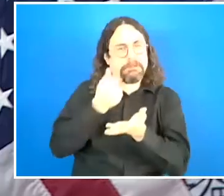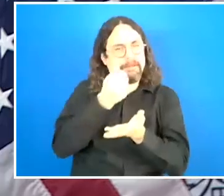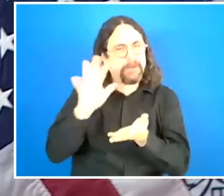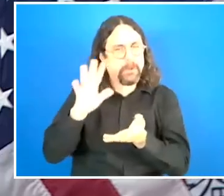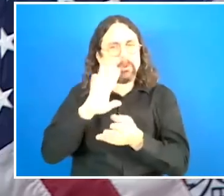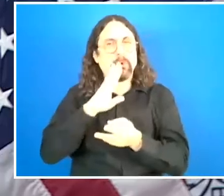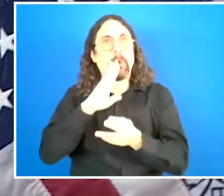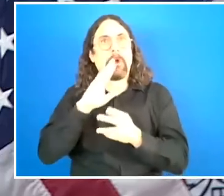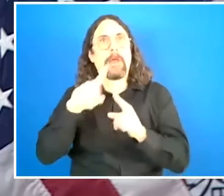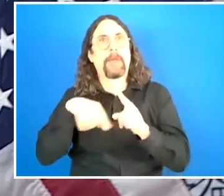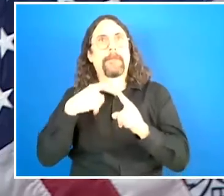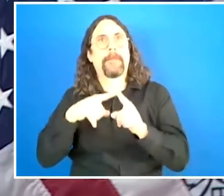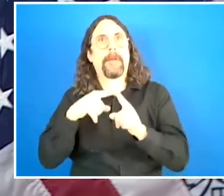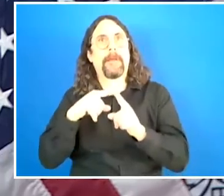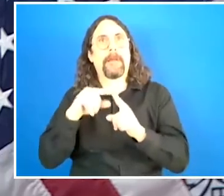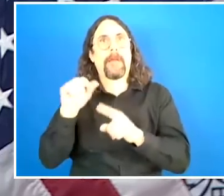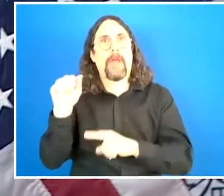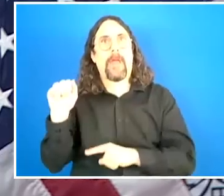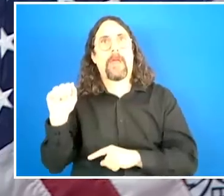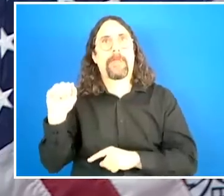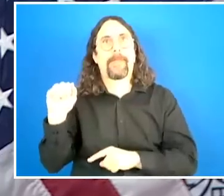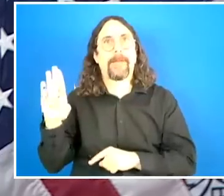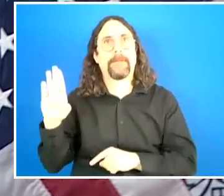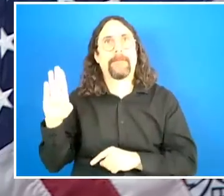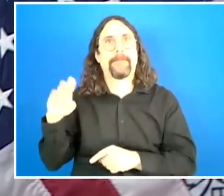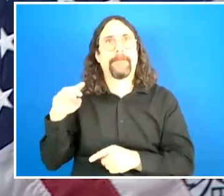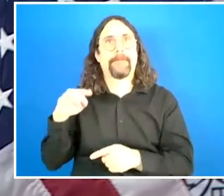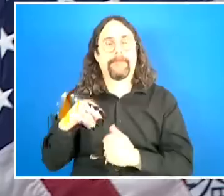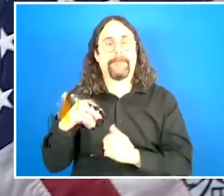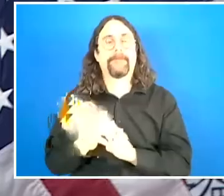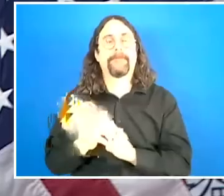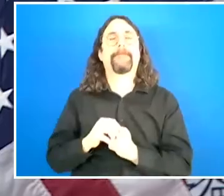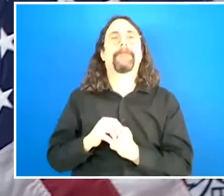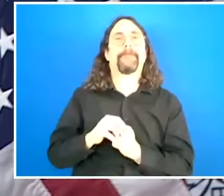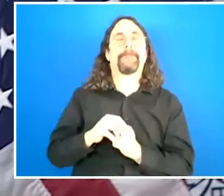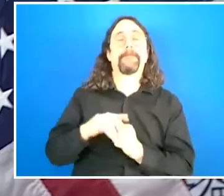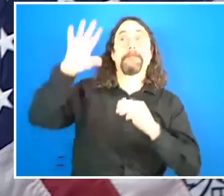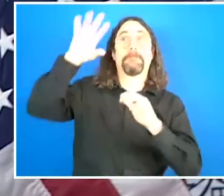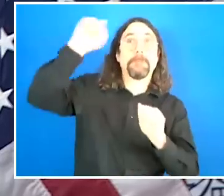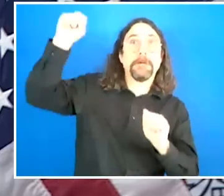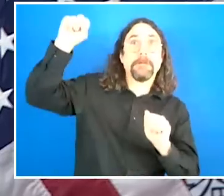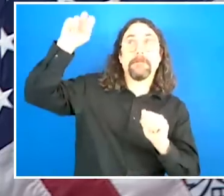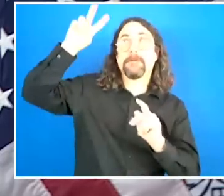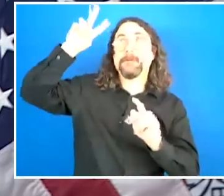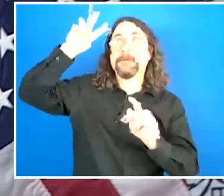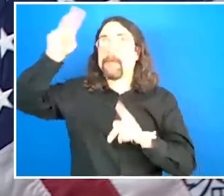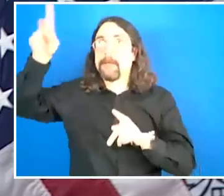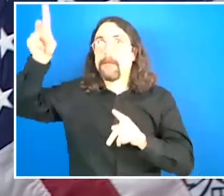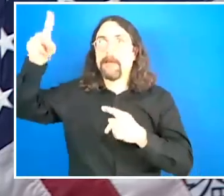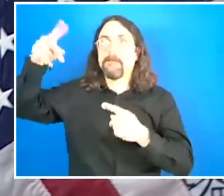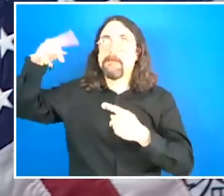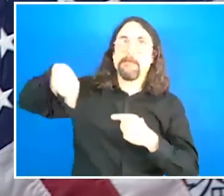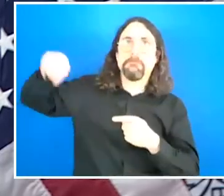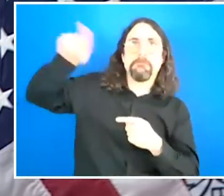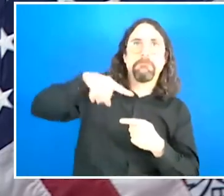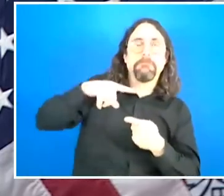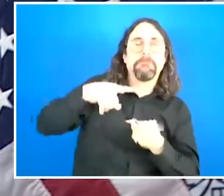ABOUT TESTING WITH THE PRESIDENT AND THE VICE PRESIDENT AND A WHOLE RANGE OF THE KEY HEALTH